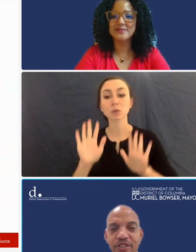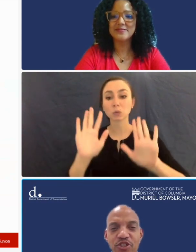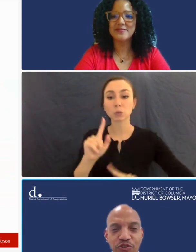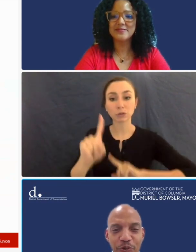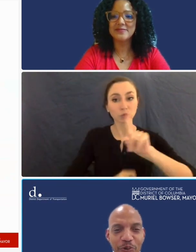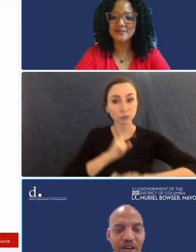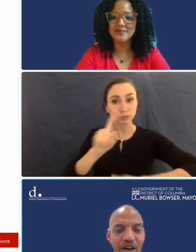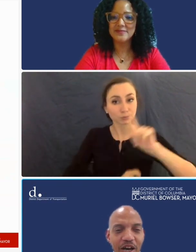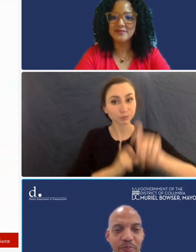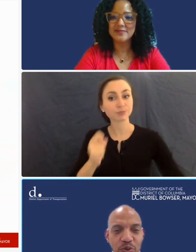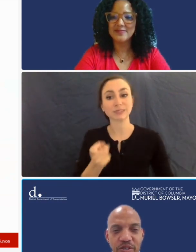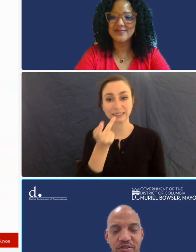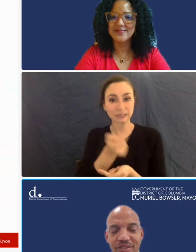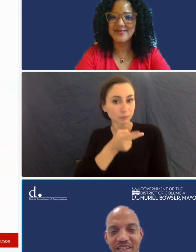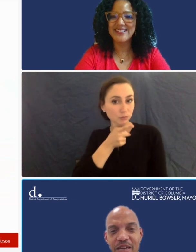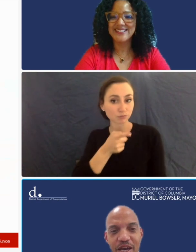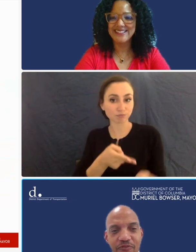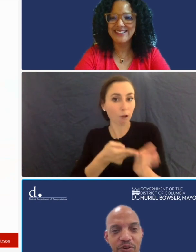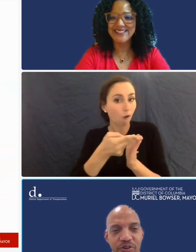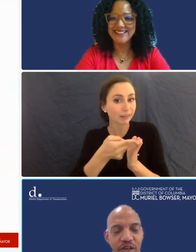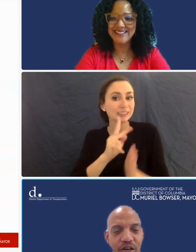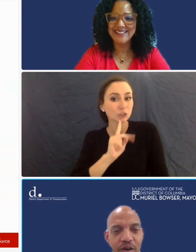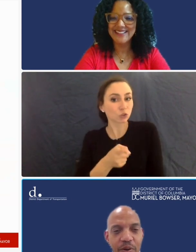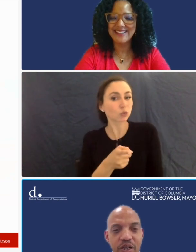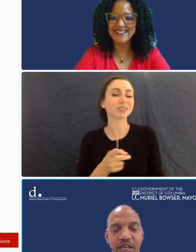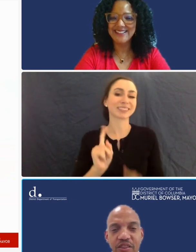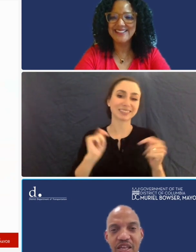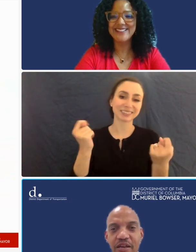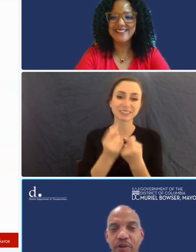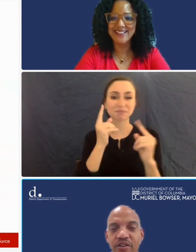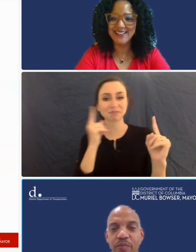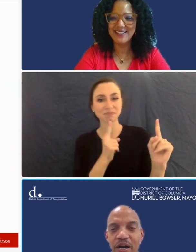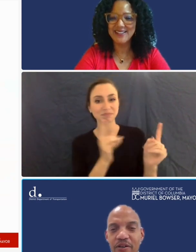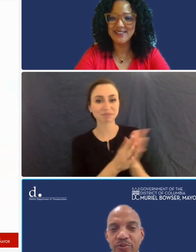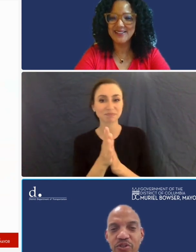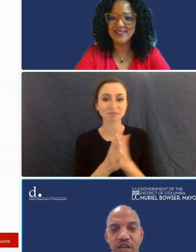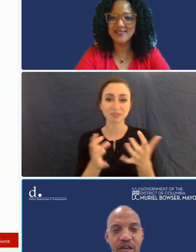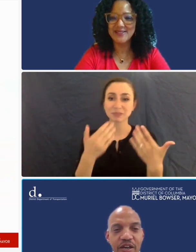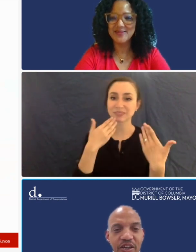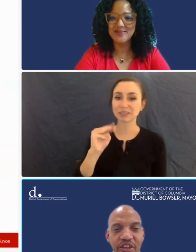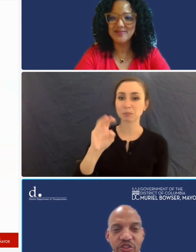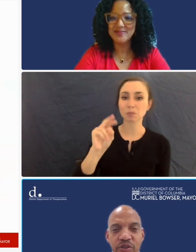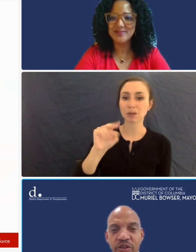true um so this is a team effort i want to again thank monica miles and uh catherine